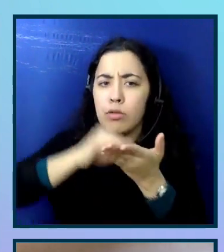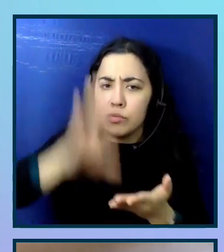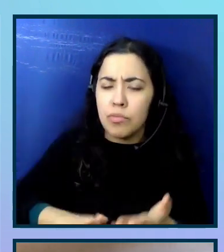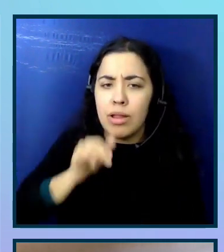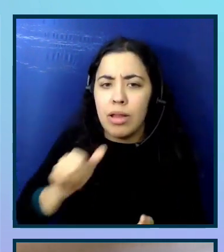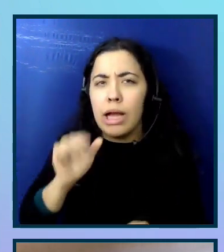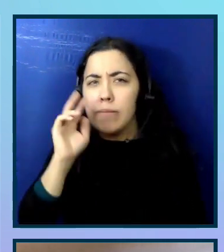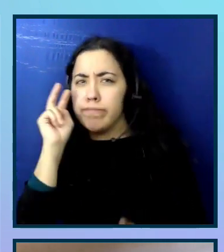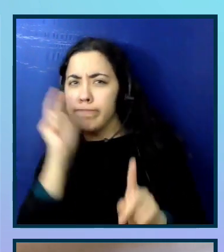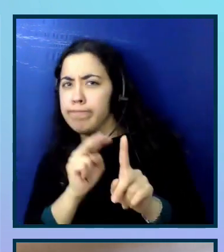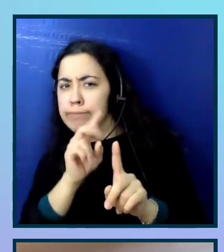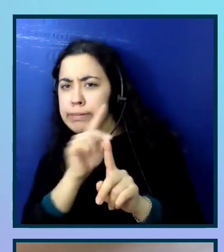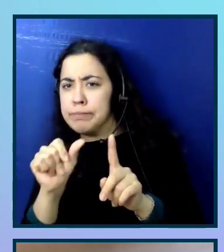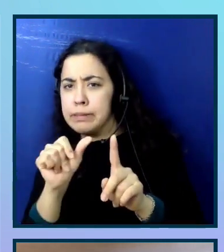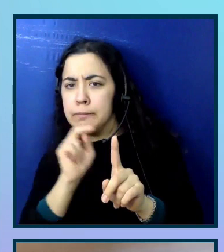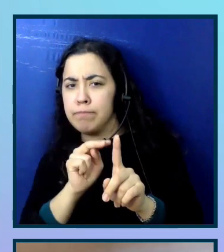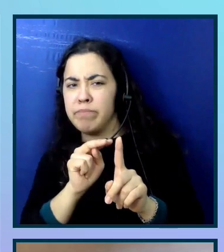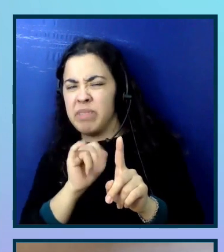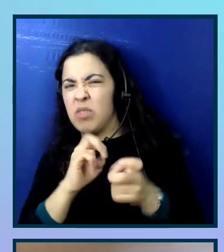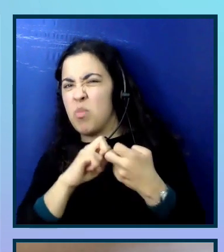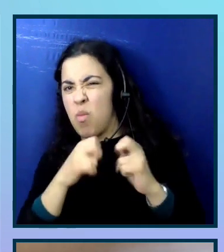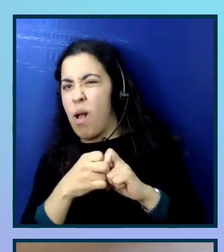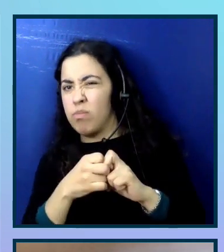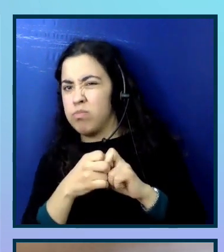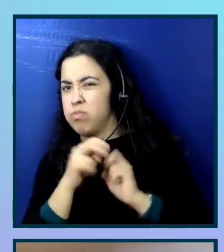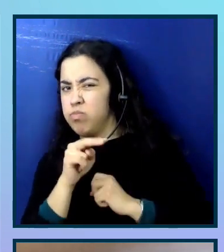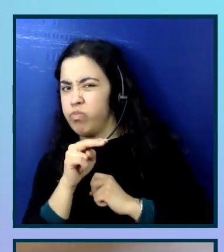as a problem they must solve.